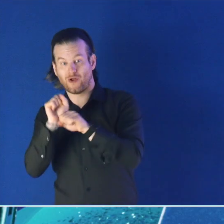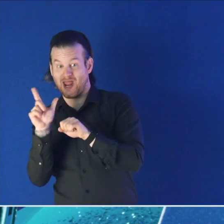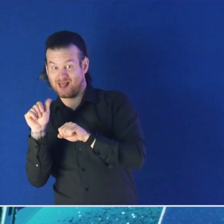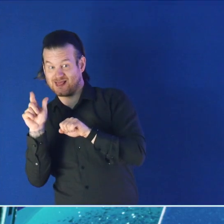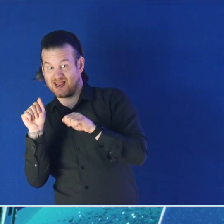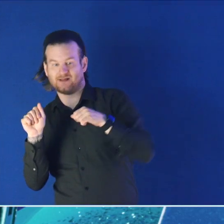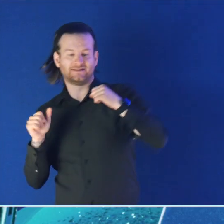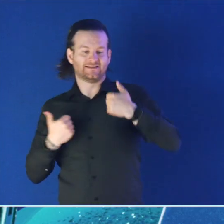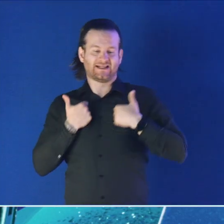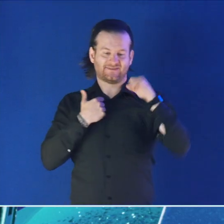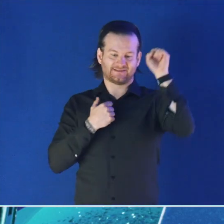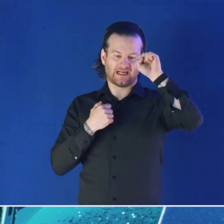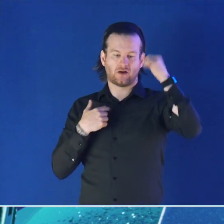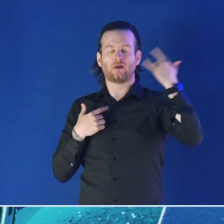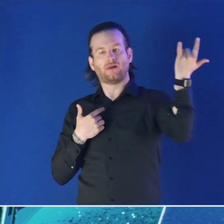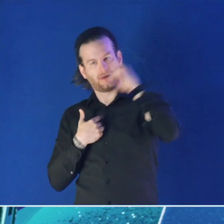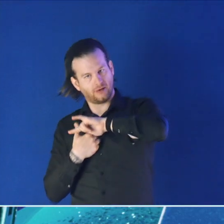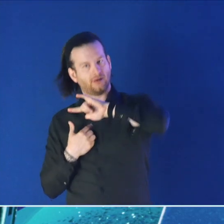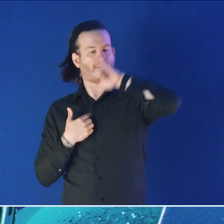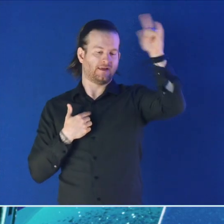to bid on the Olympic Games.